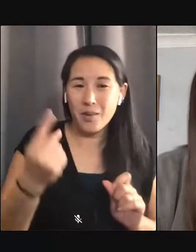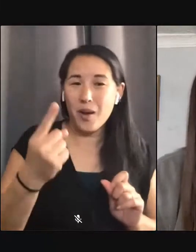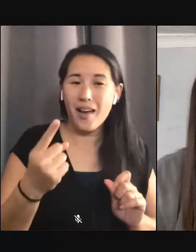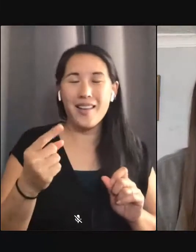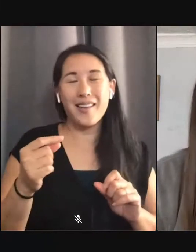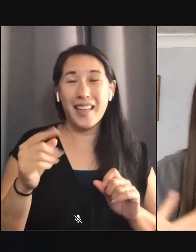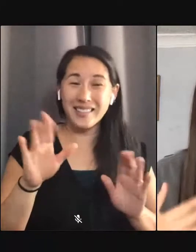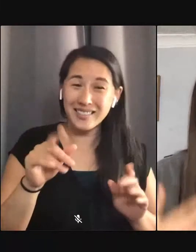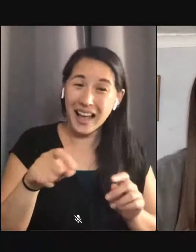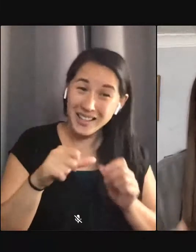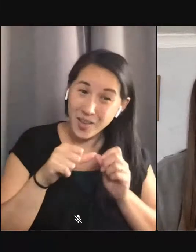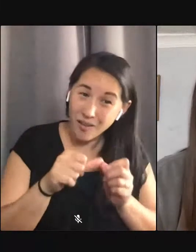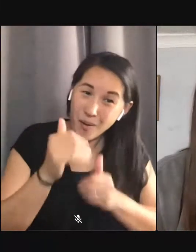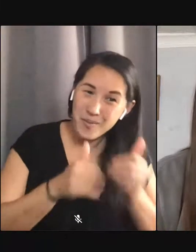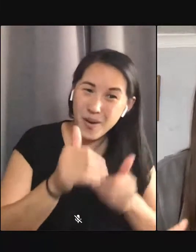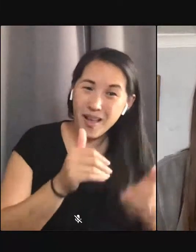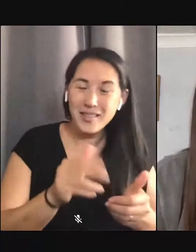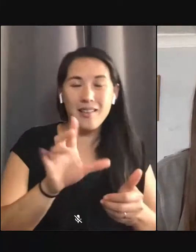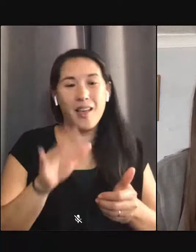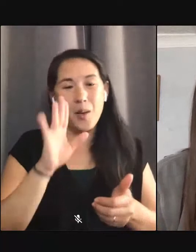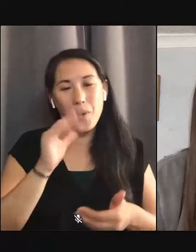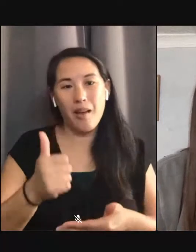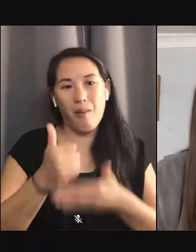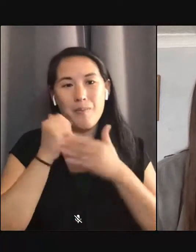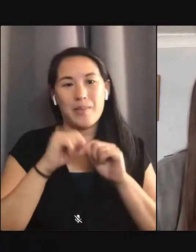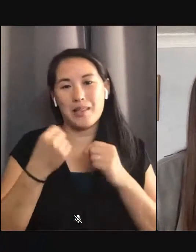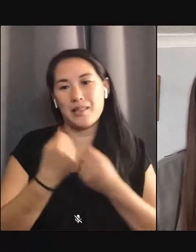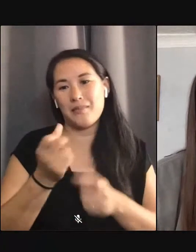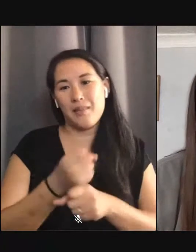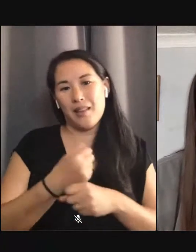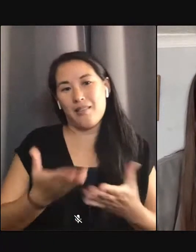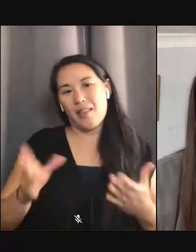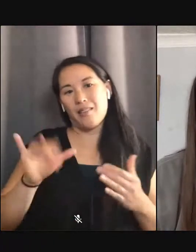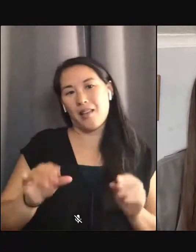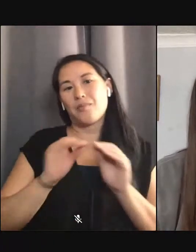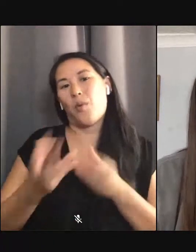um because i think it would so so help teams make things that are more inclusive and more thoughtful